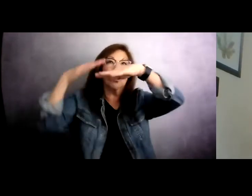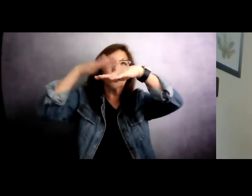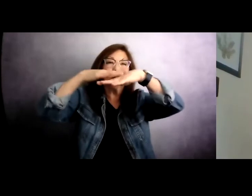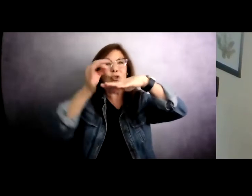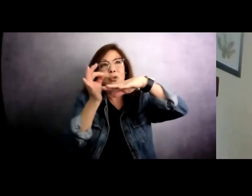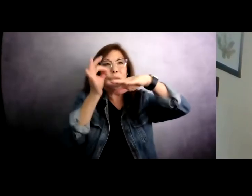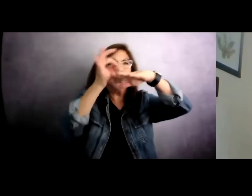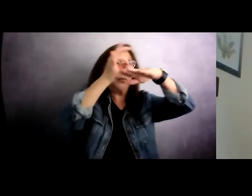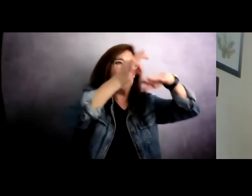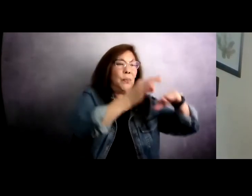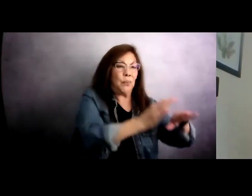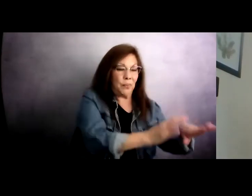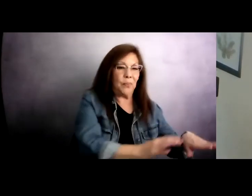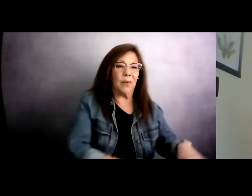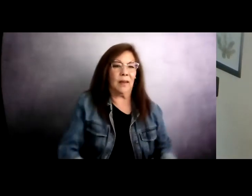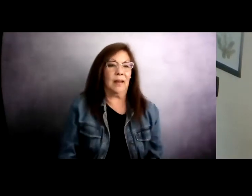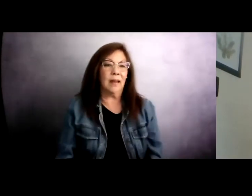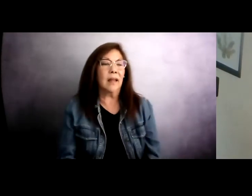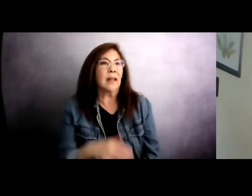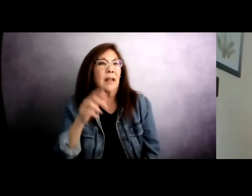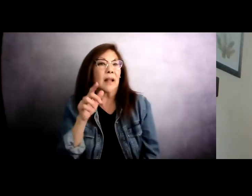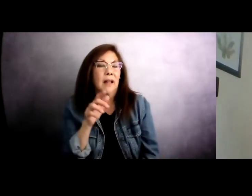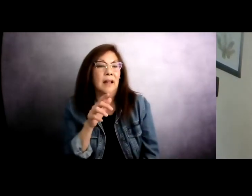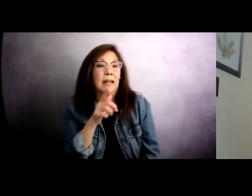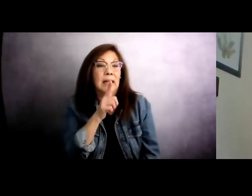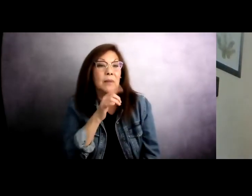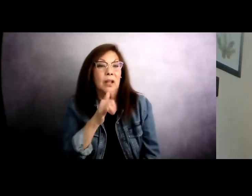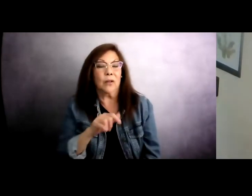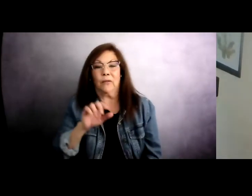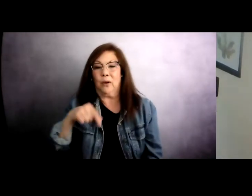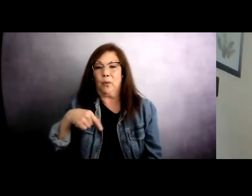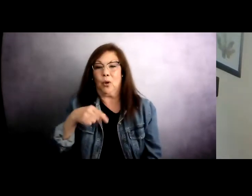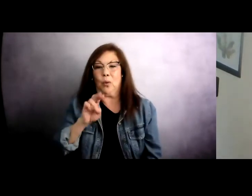Lemonade yellow from Québec. We gave the shirts that flew around our heads in a